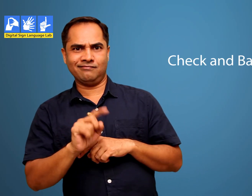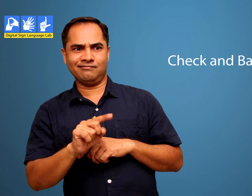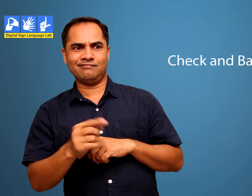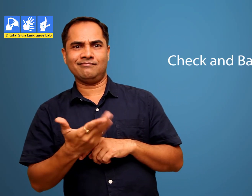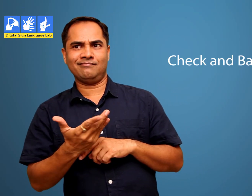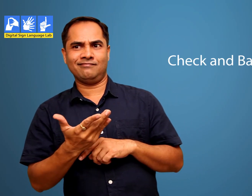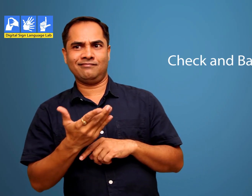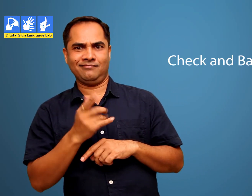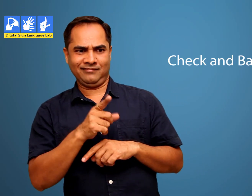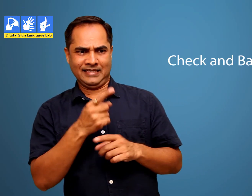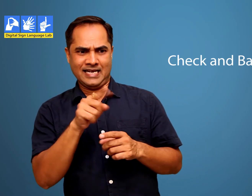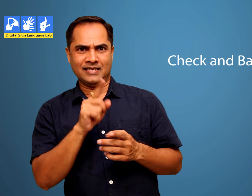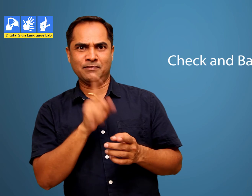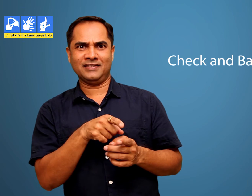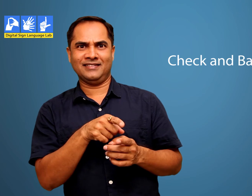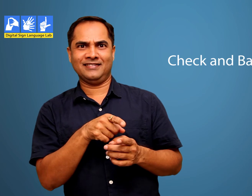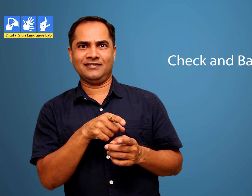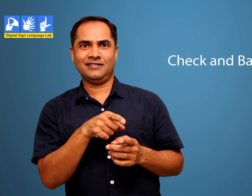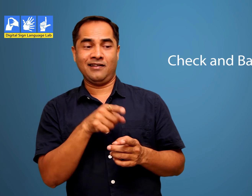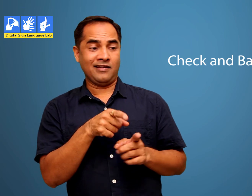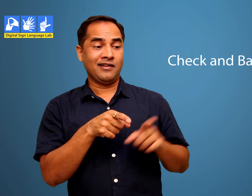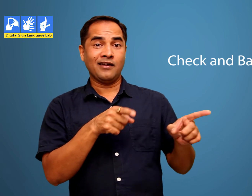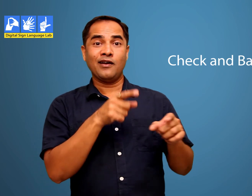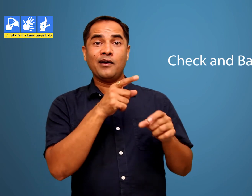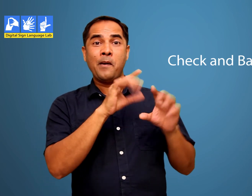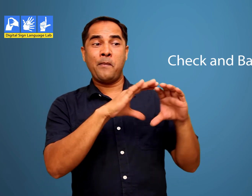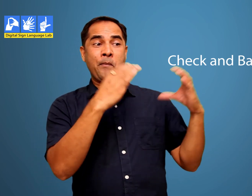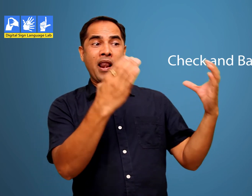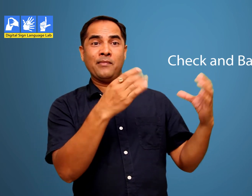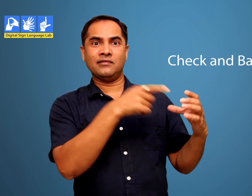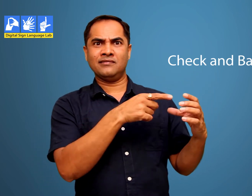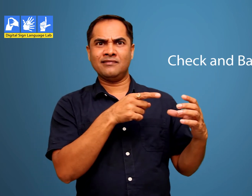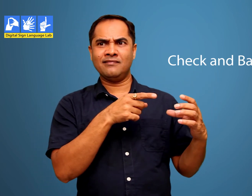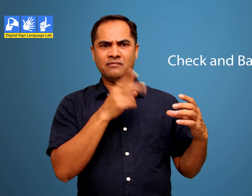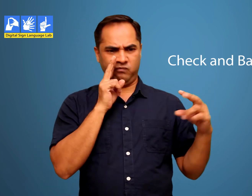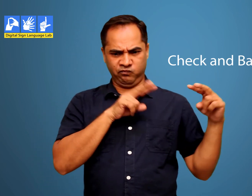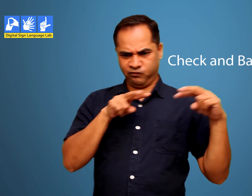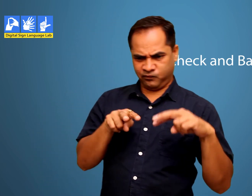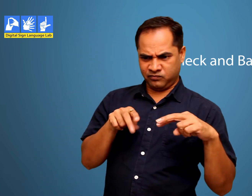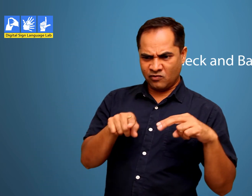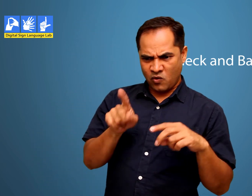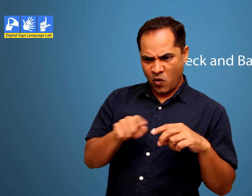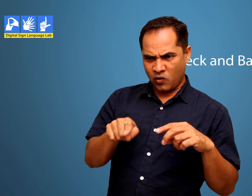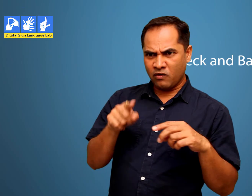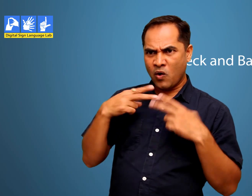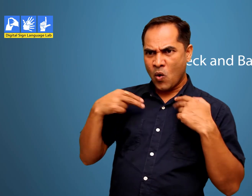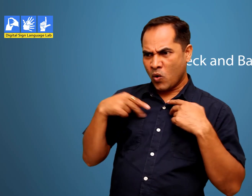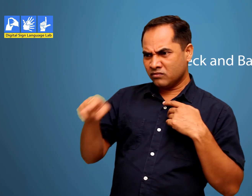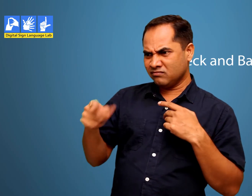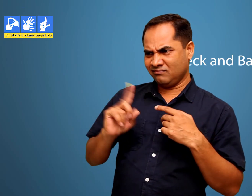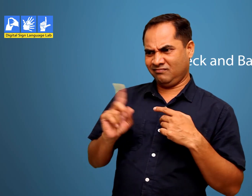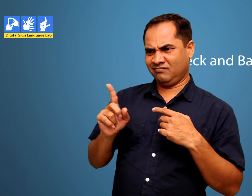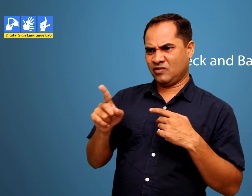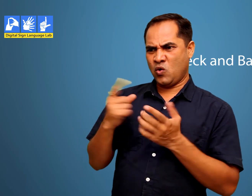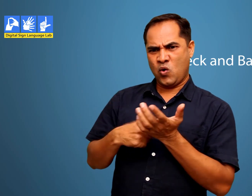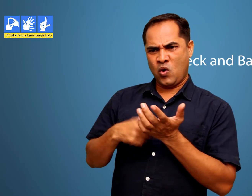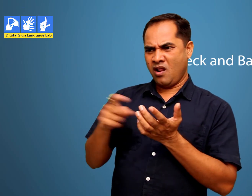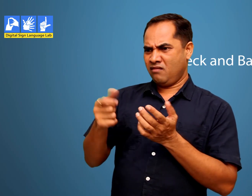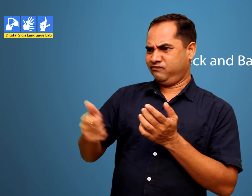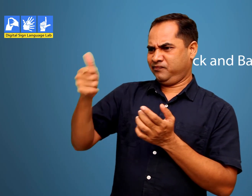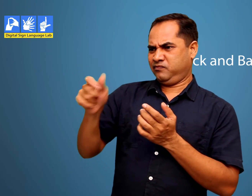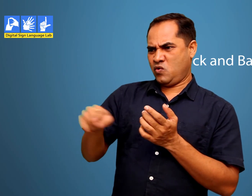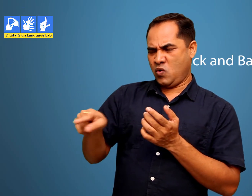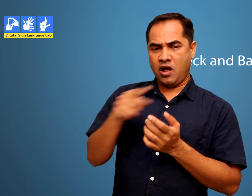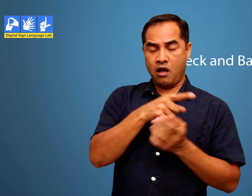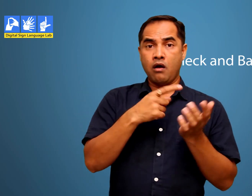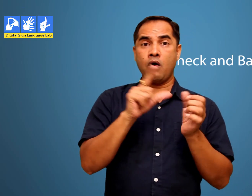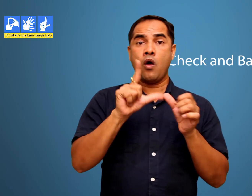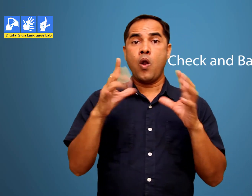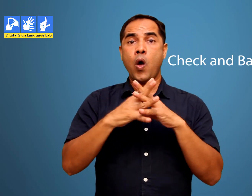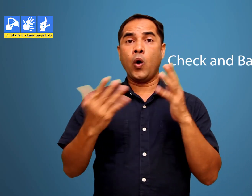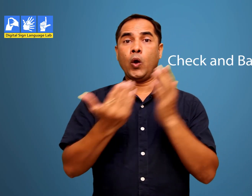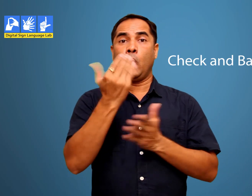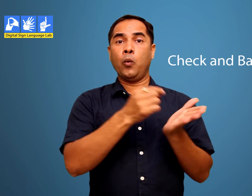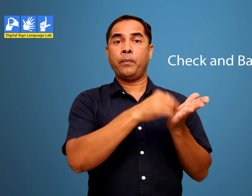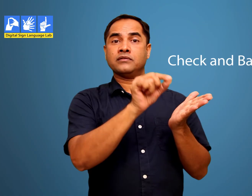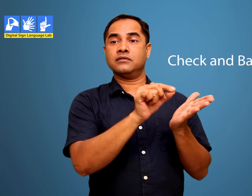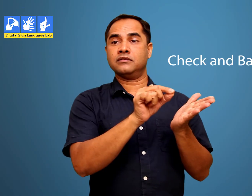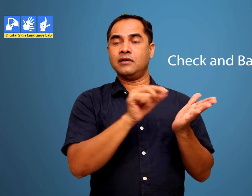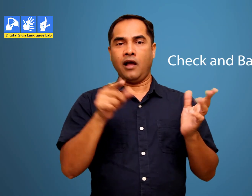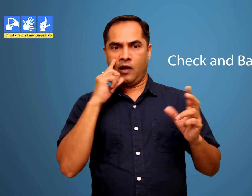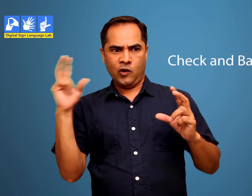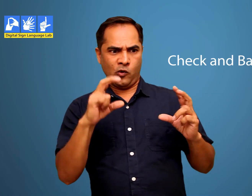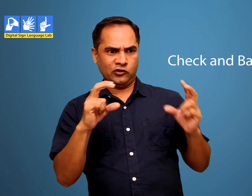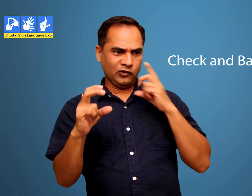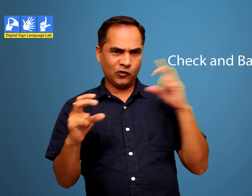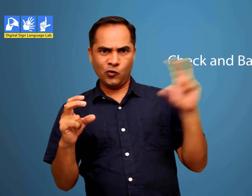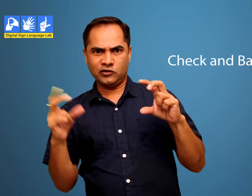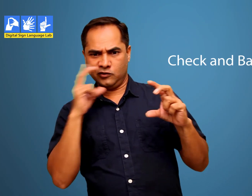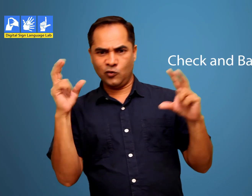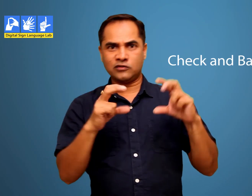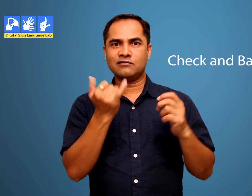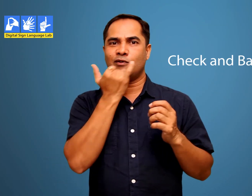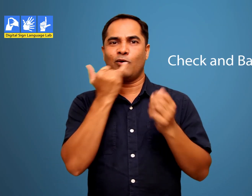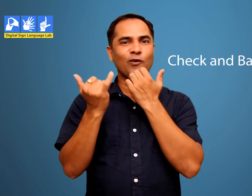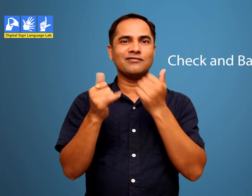the power of the other organs. For an example, a new law can be checked by all